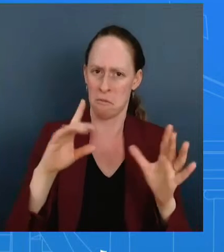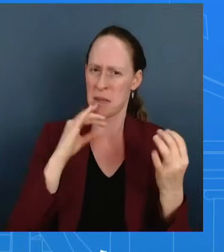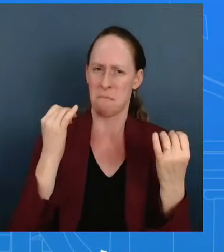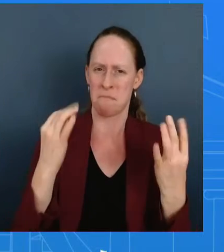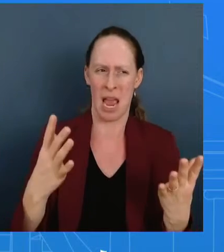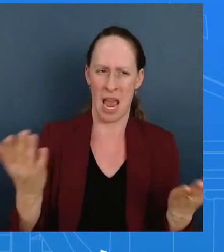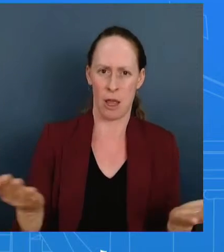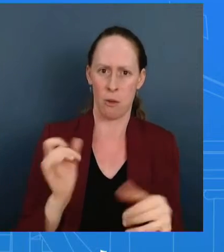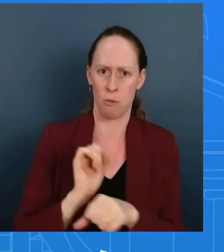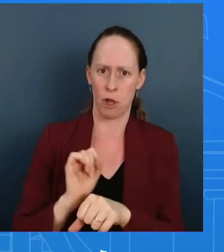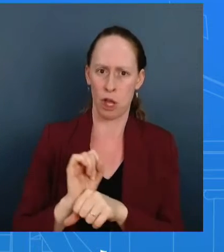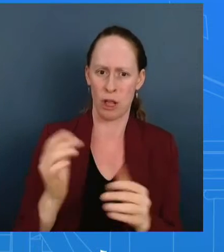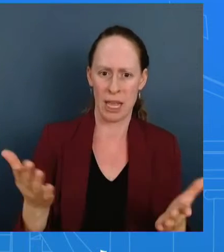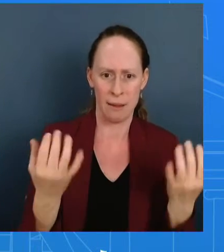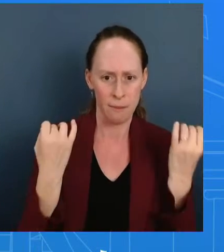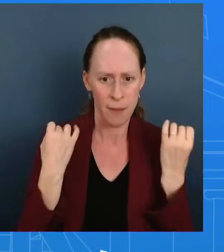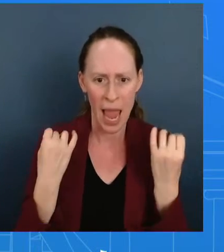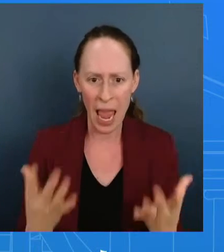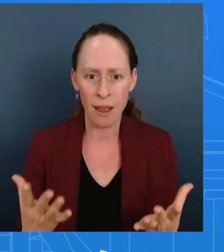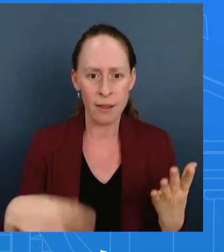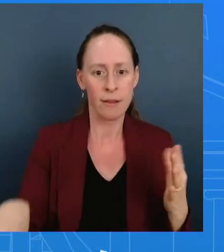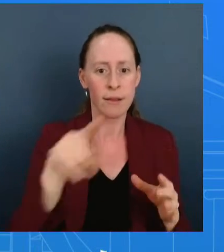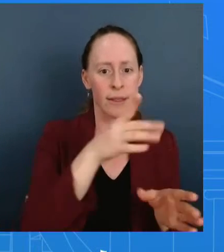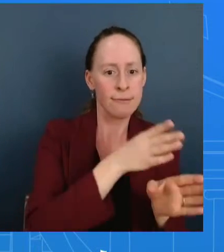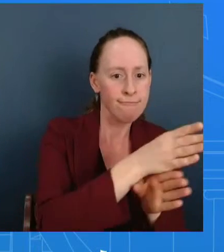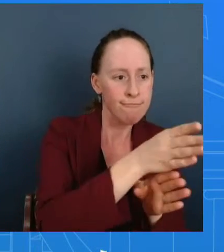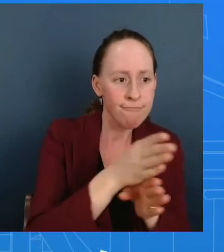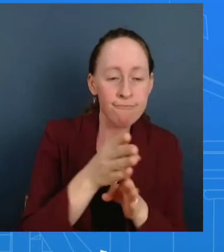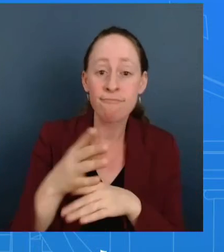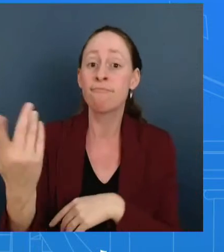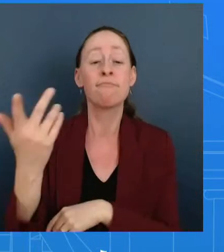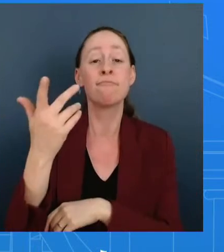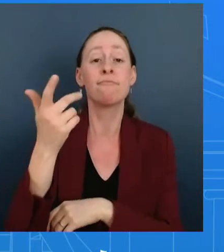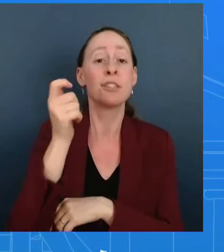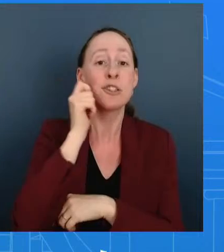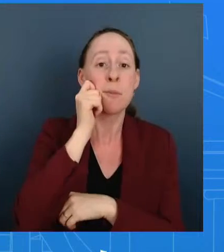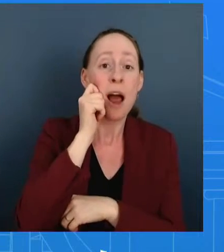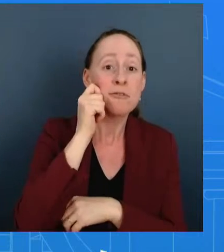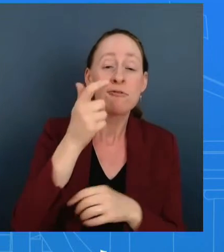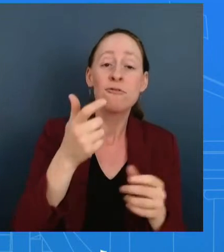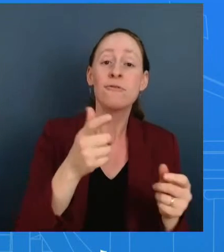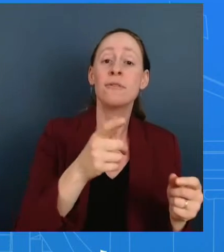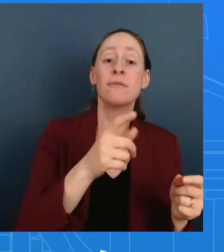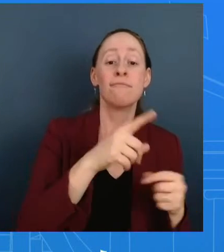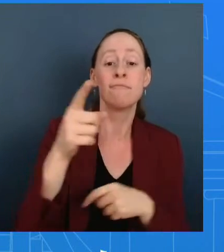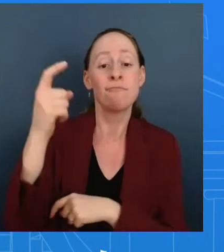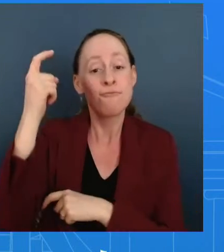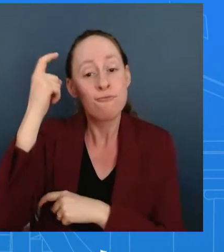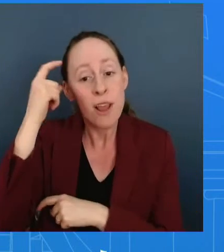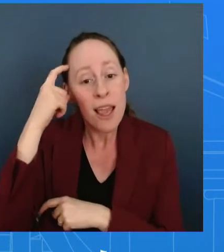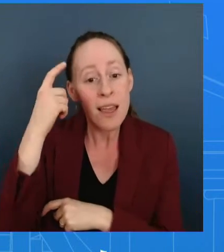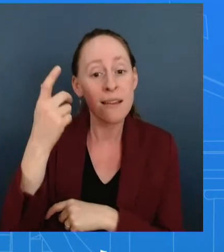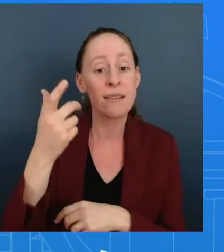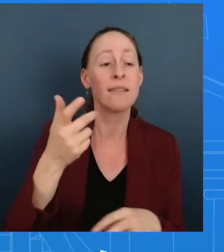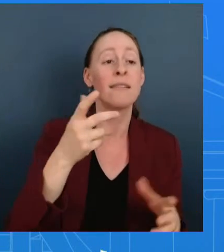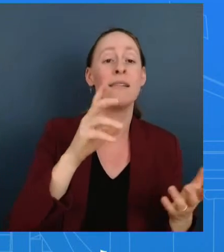from dermatologist to a neurologist, and so I cannot speak to every person because there are act- -- there's actually a security reasons